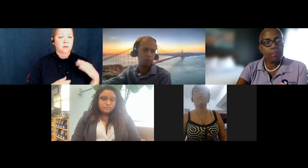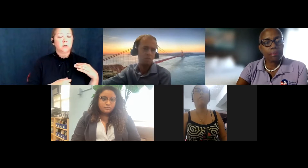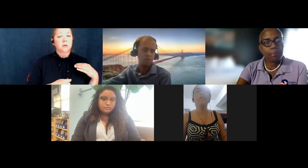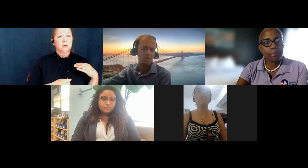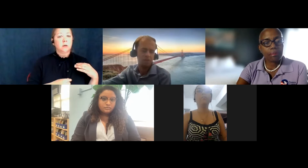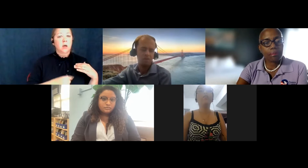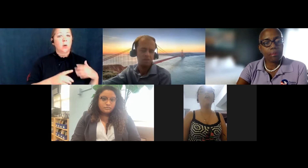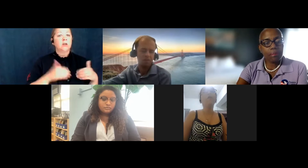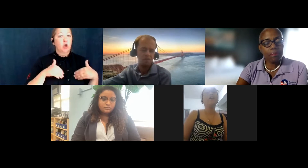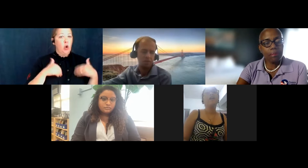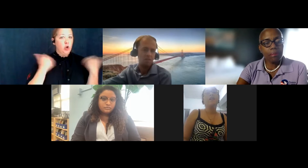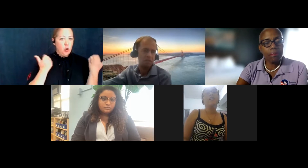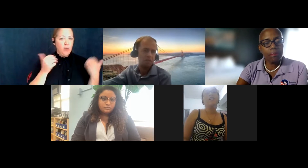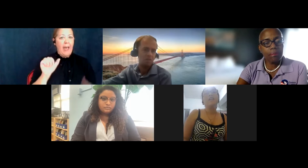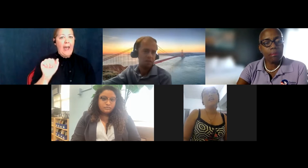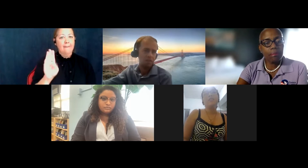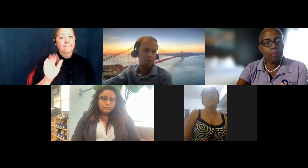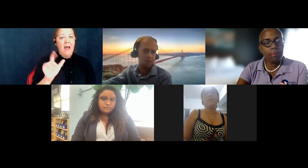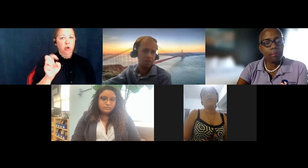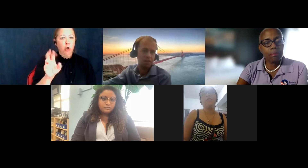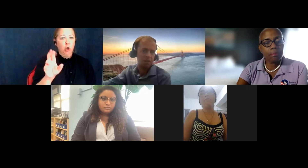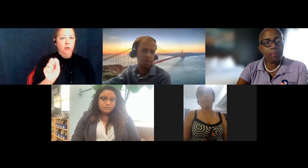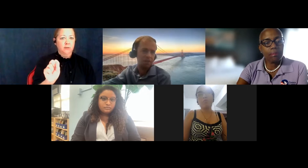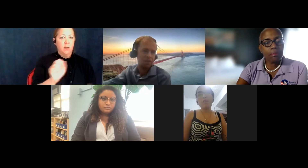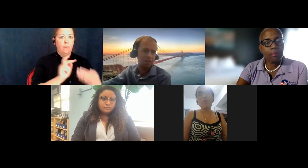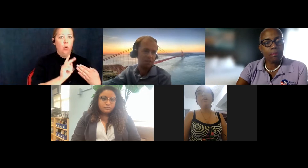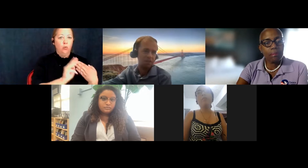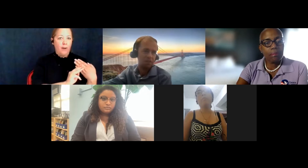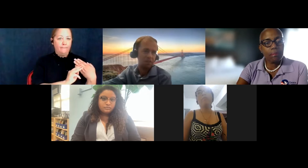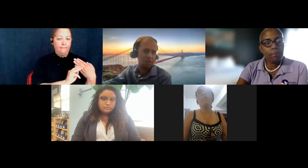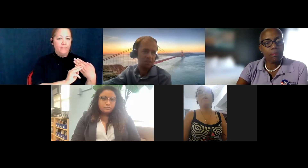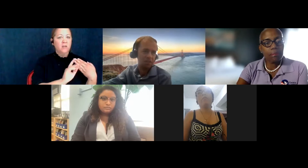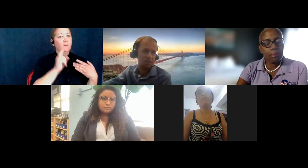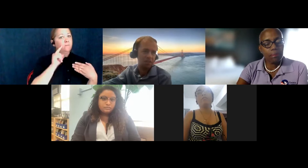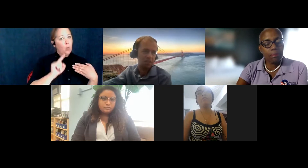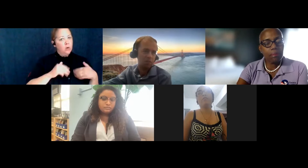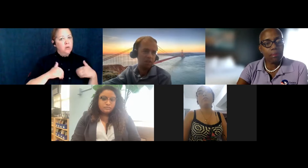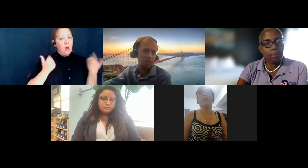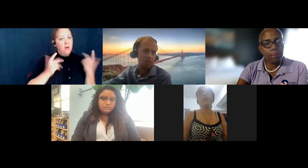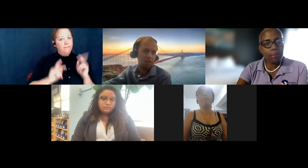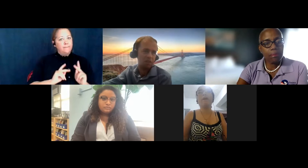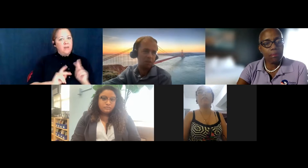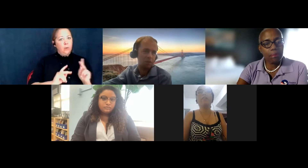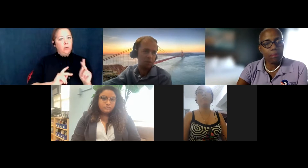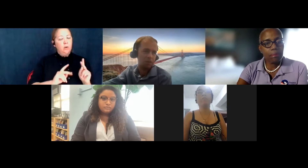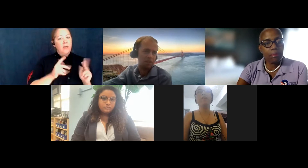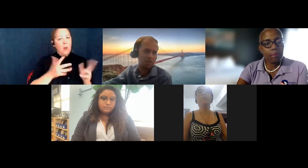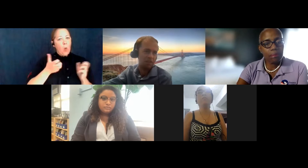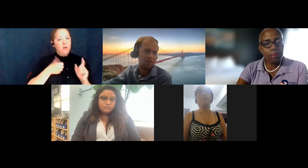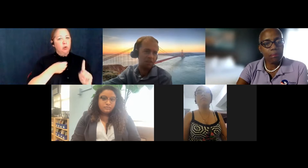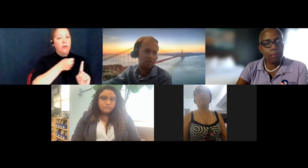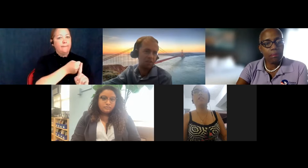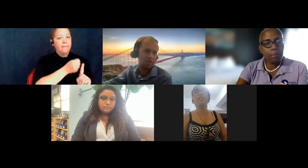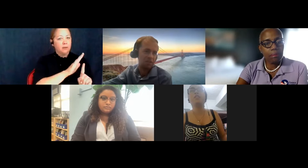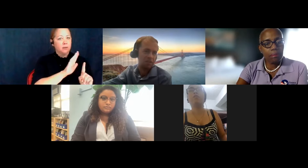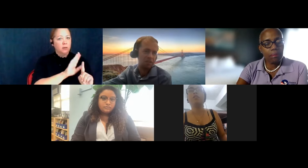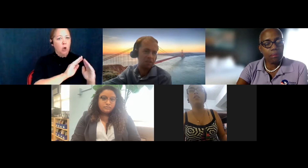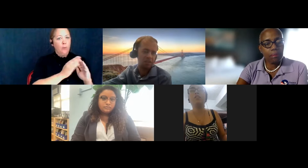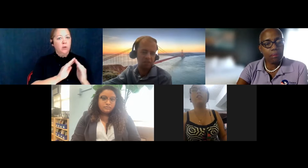Ambassador Program. It is for young people that want to impact their communities between 15 and 17